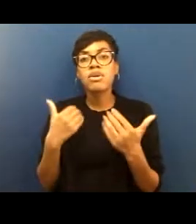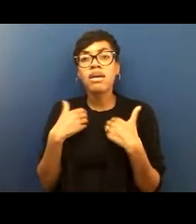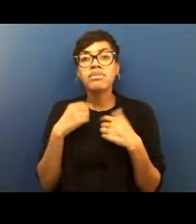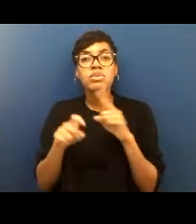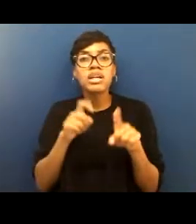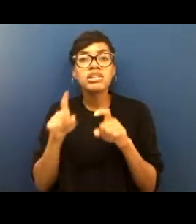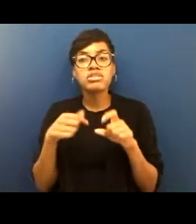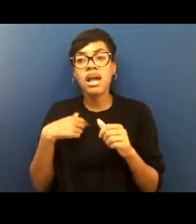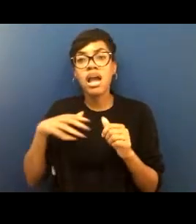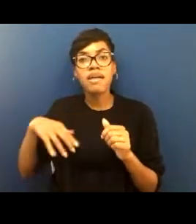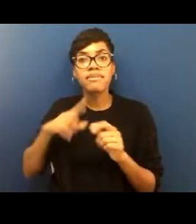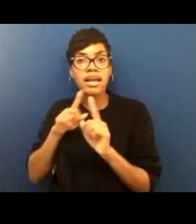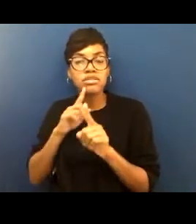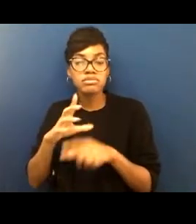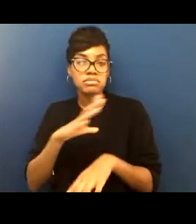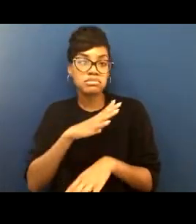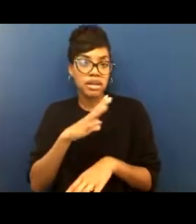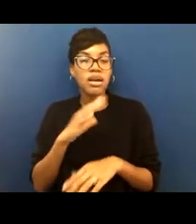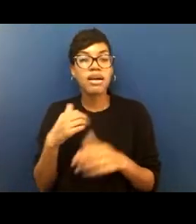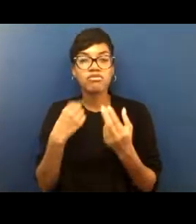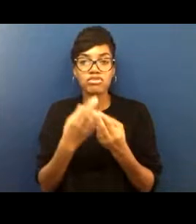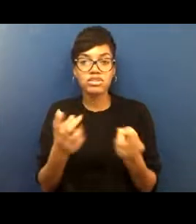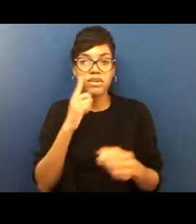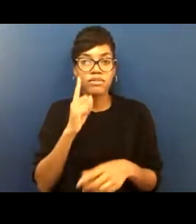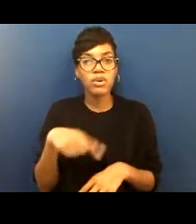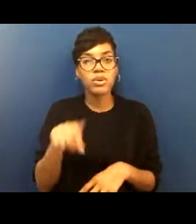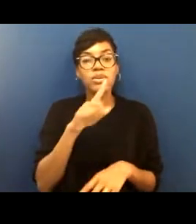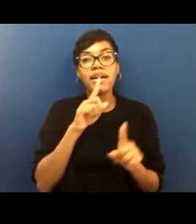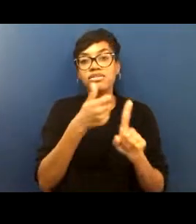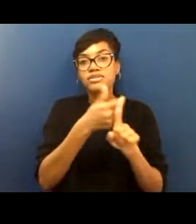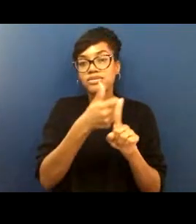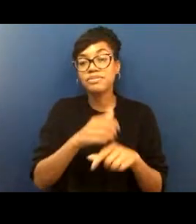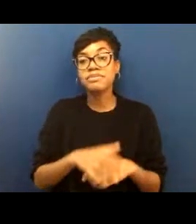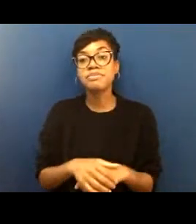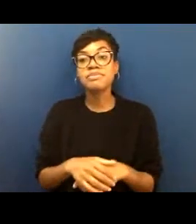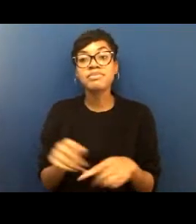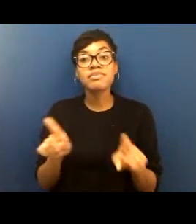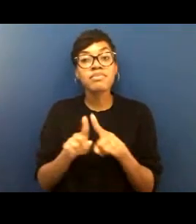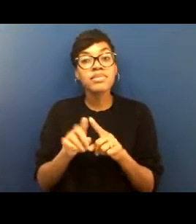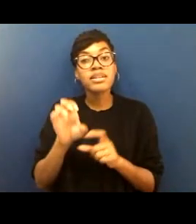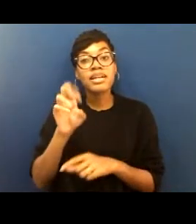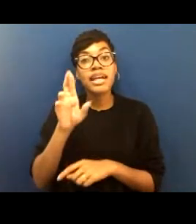and you can always check out the NOAA Live website. Also, Erin and Leah have generously agreed